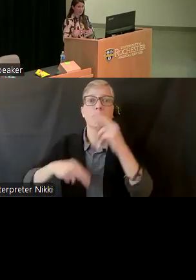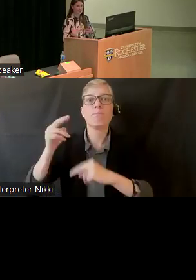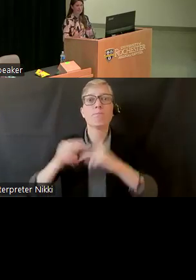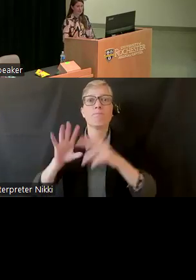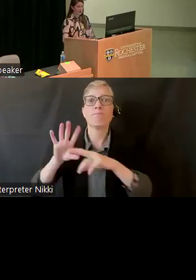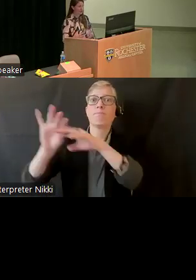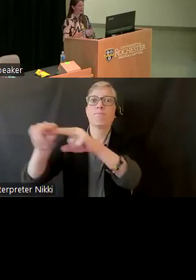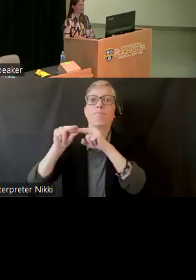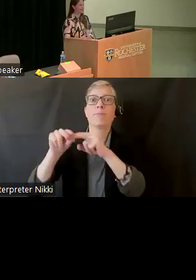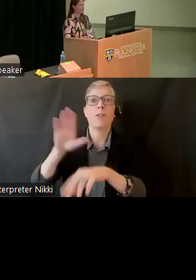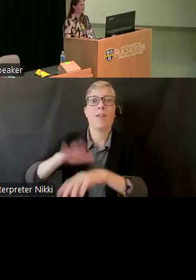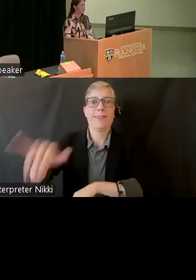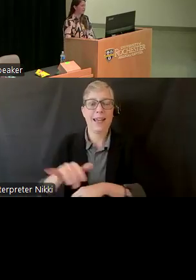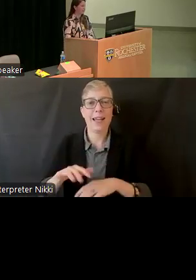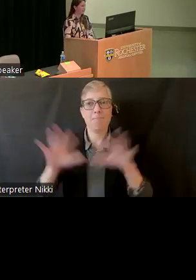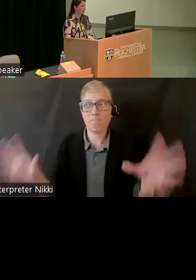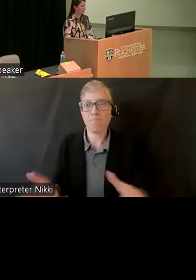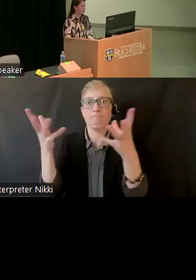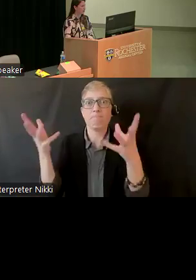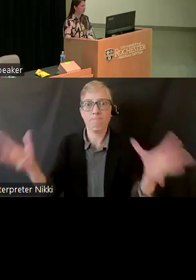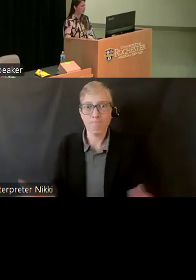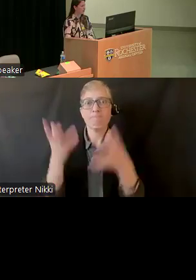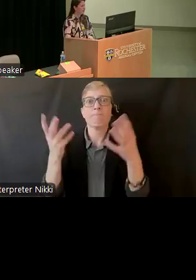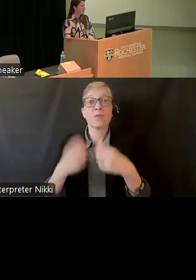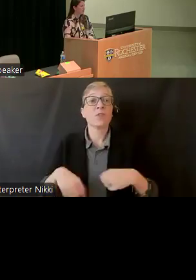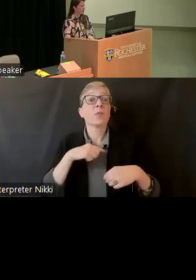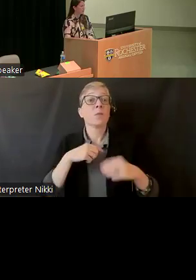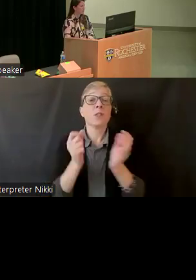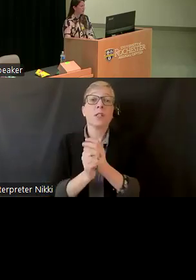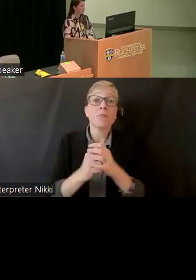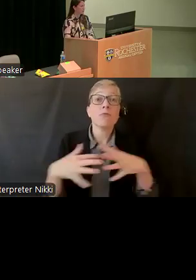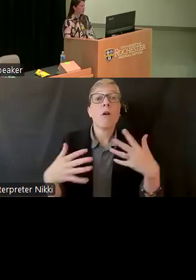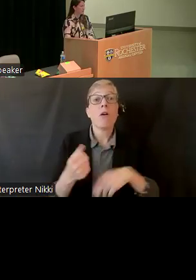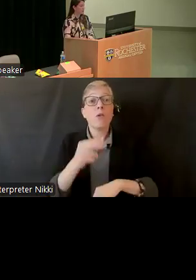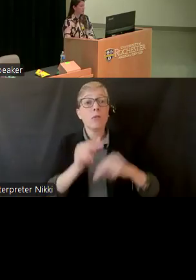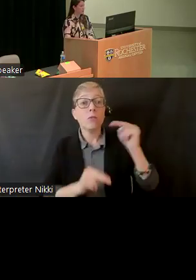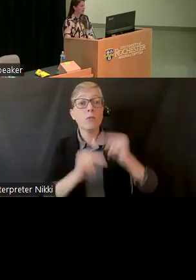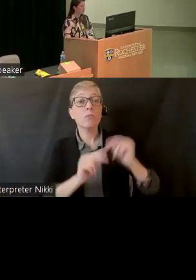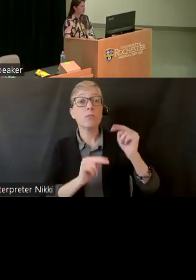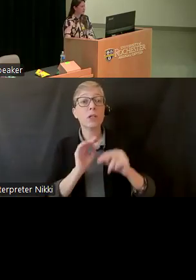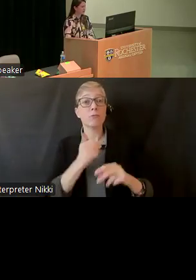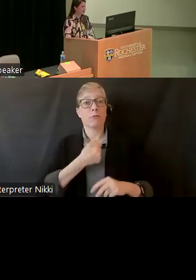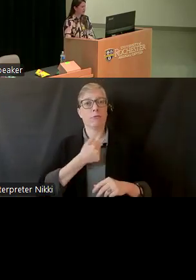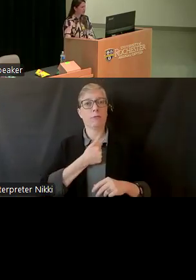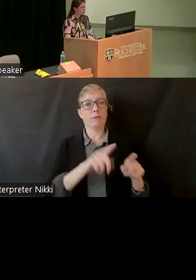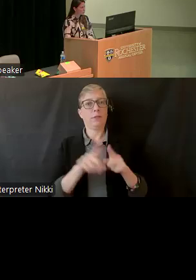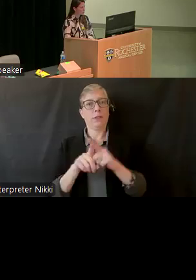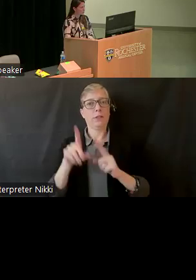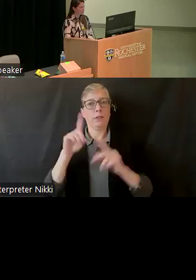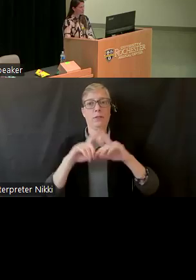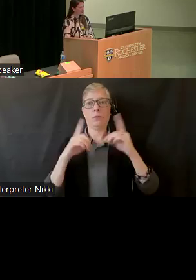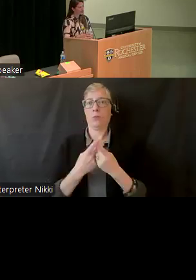as we keep growing and and keep building uh our um ourselves as a department um so we've